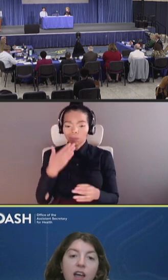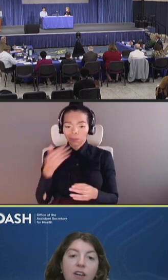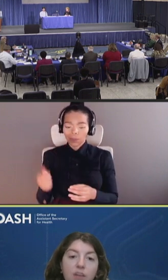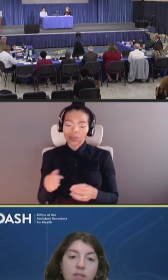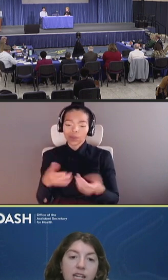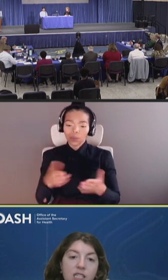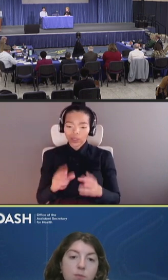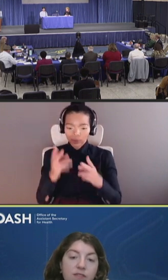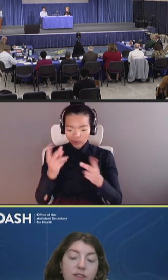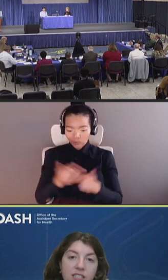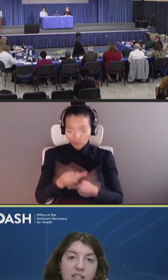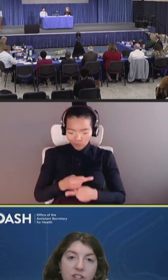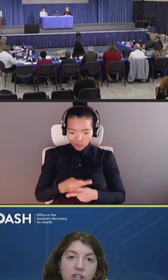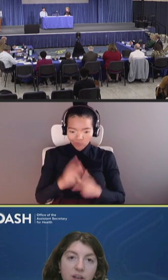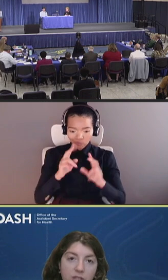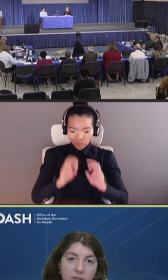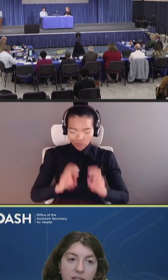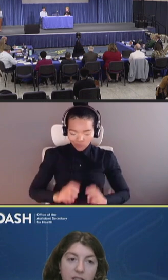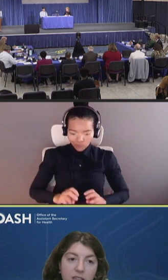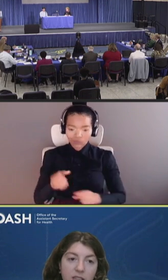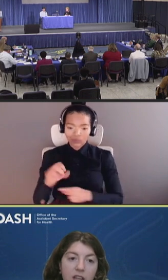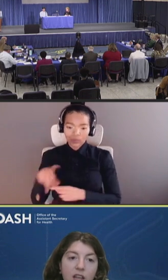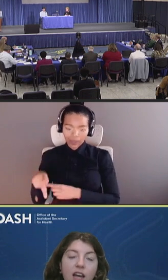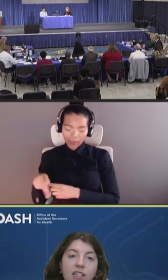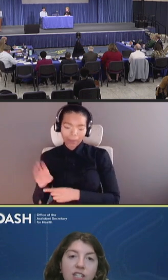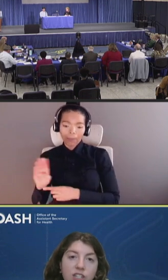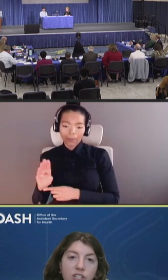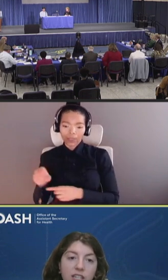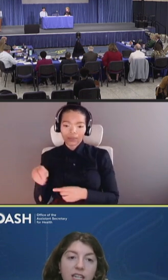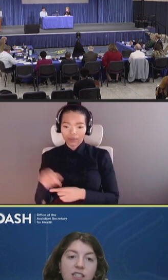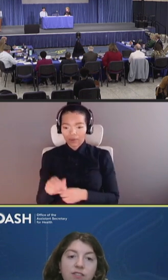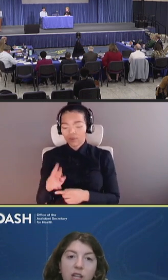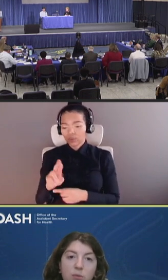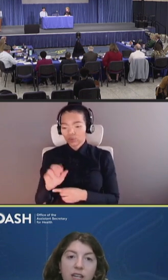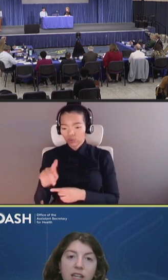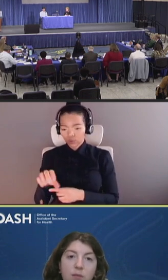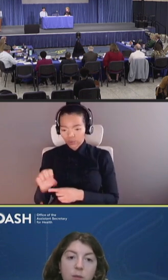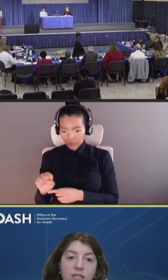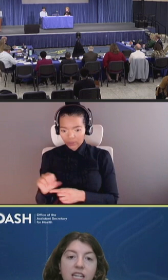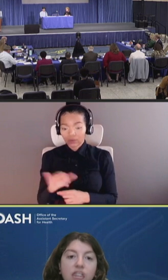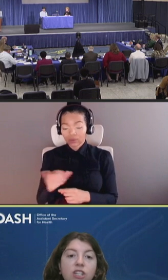of hepatitis B vaccination coverage rates. Additionally, development and implementation